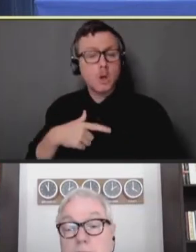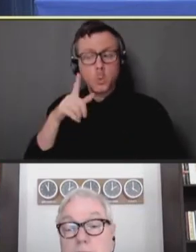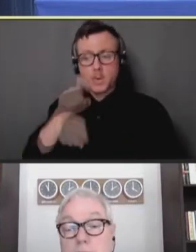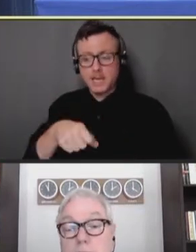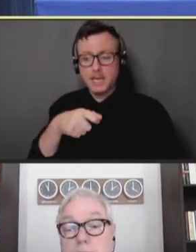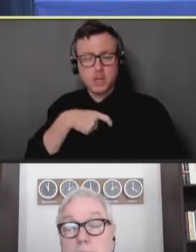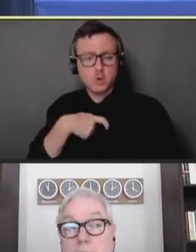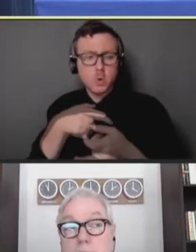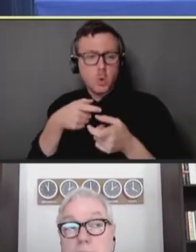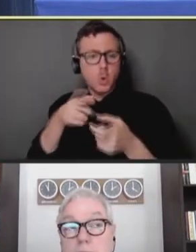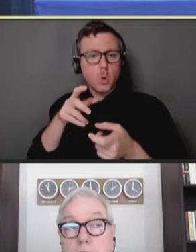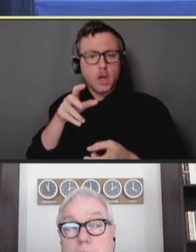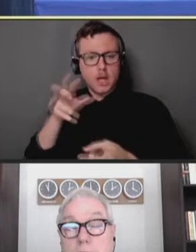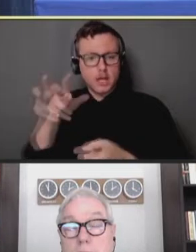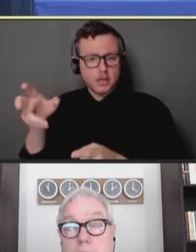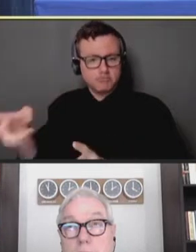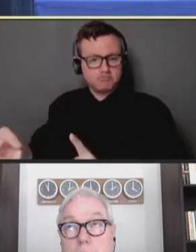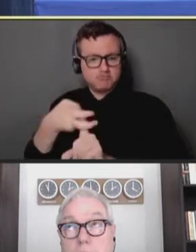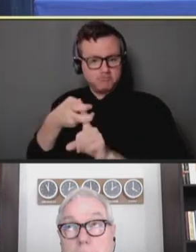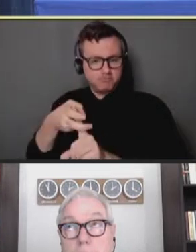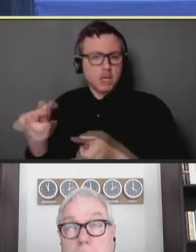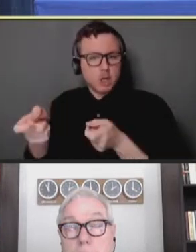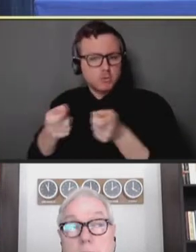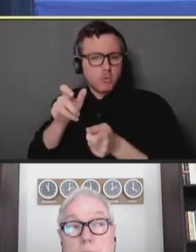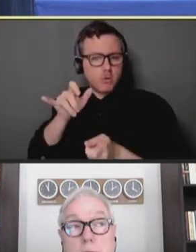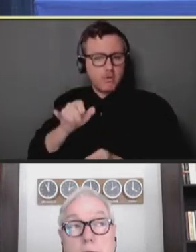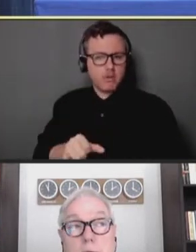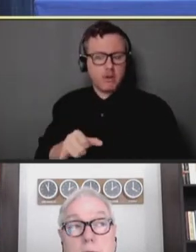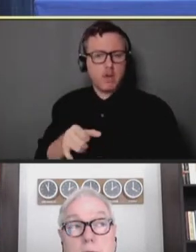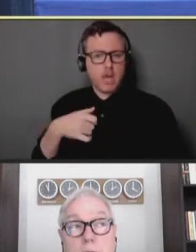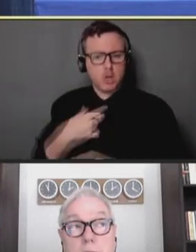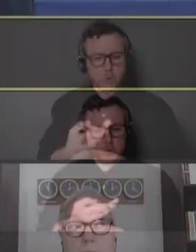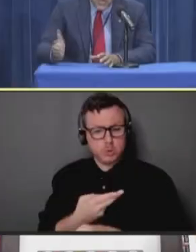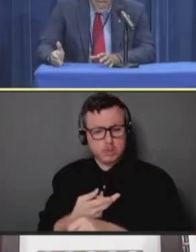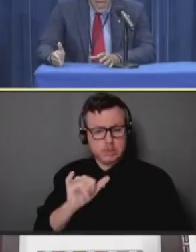We need to think about how can we create a very broad immune response because a child